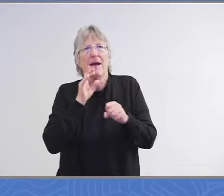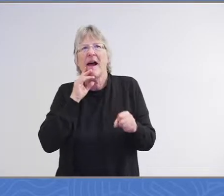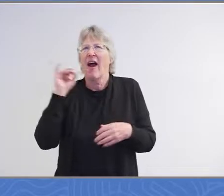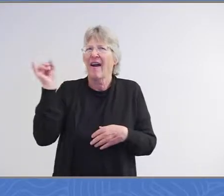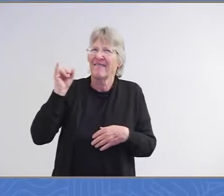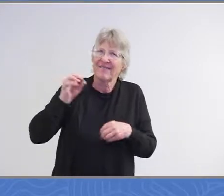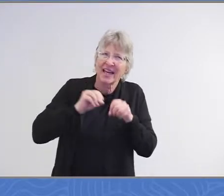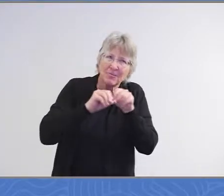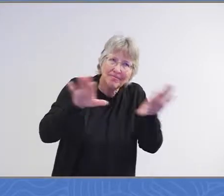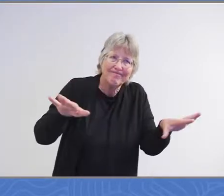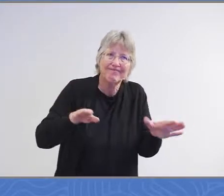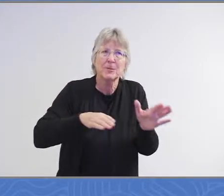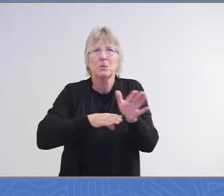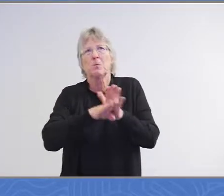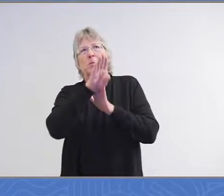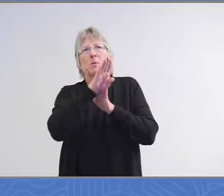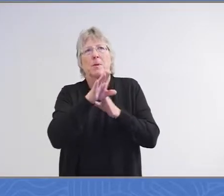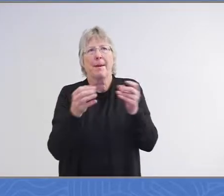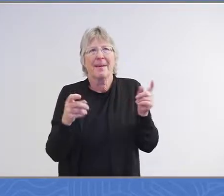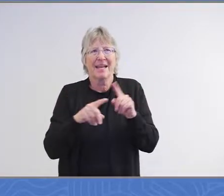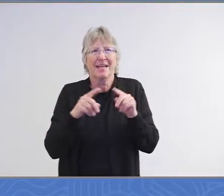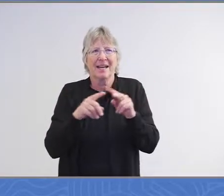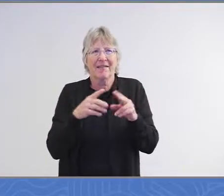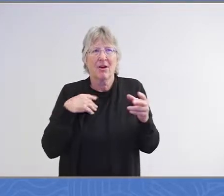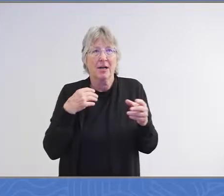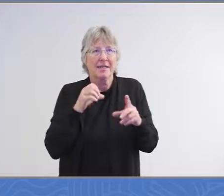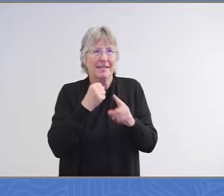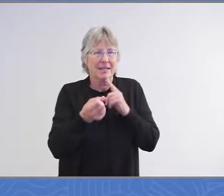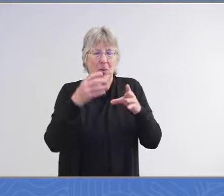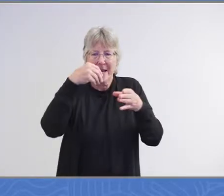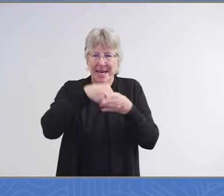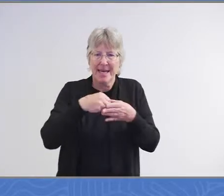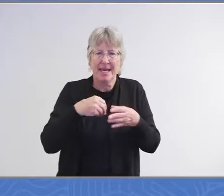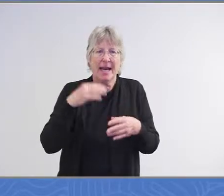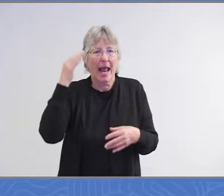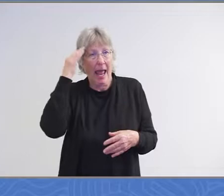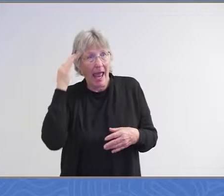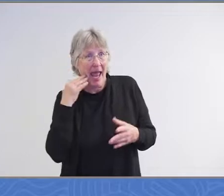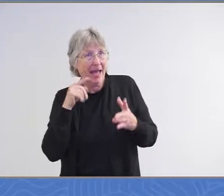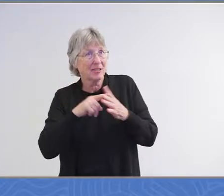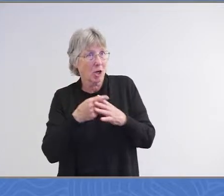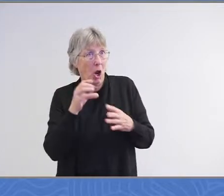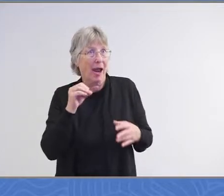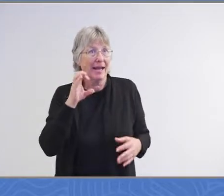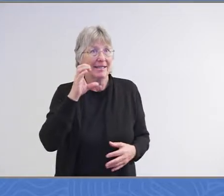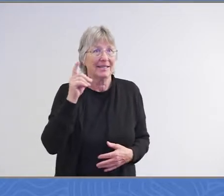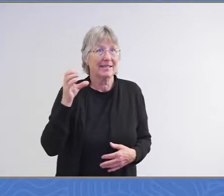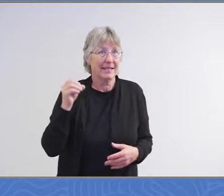and we have had cases in most of our CDC and head start sites, but vaccinations are on the horizon.